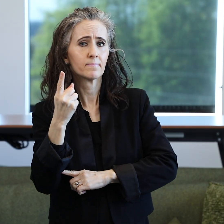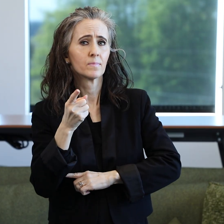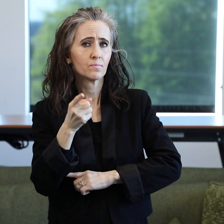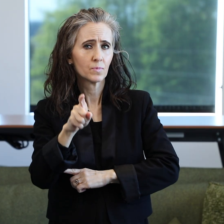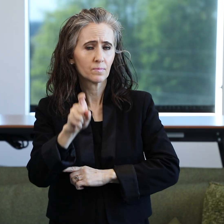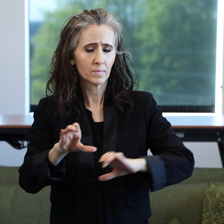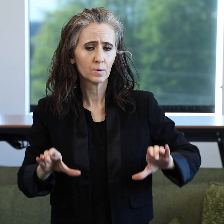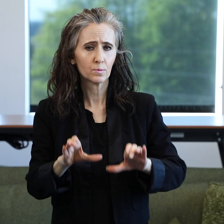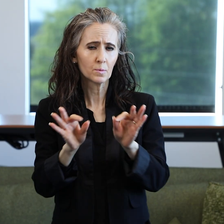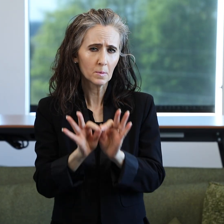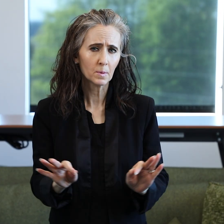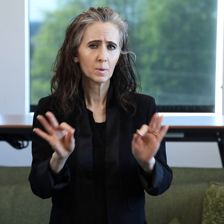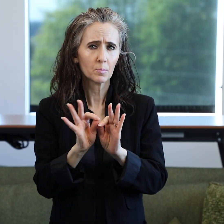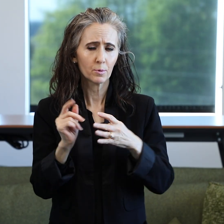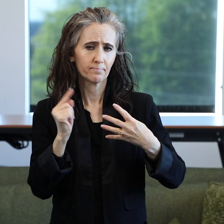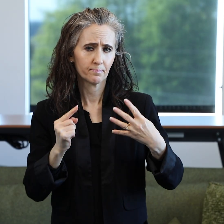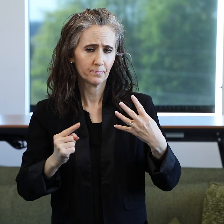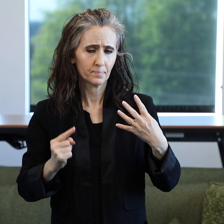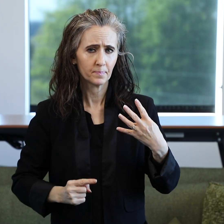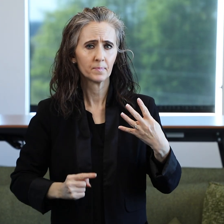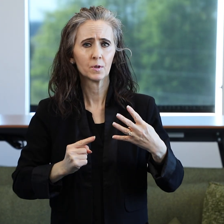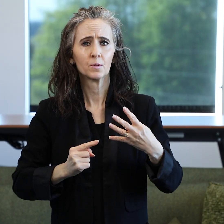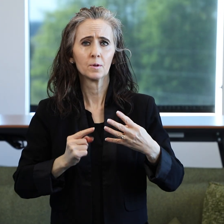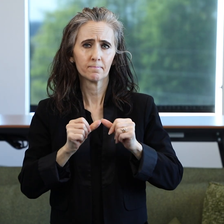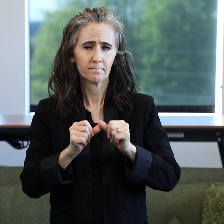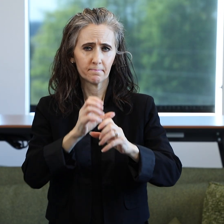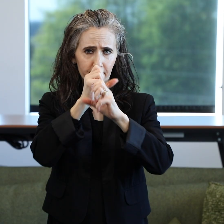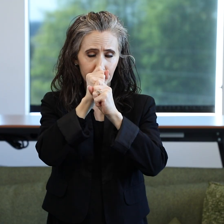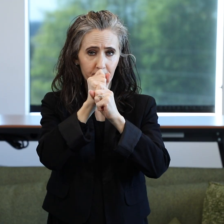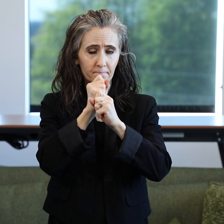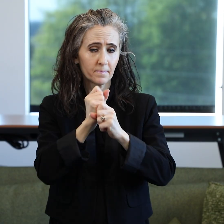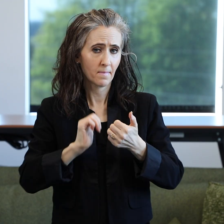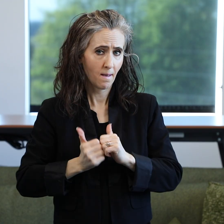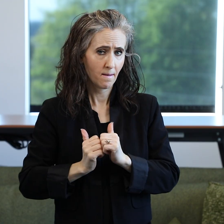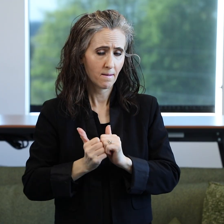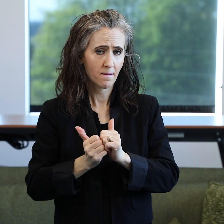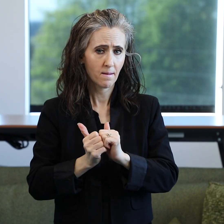However, there are important steps you need to take to ensure your abortion information stays private.